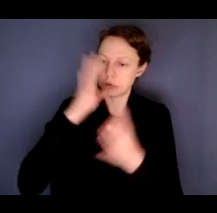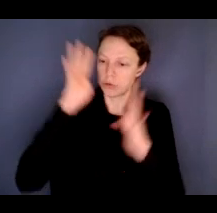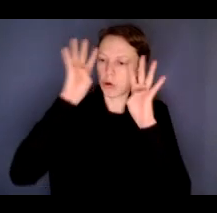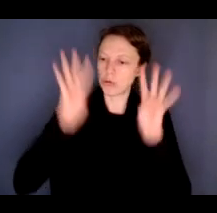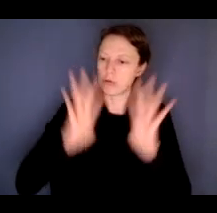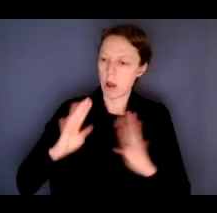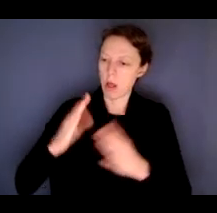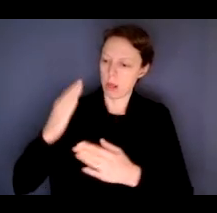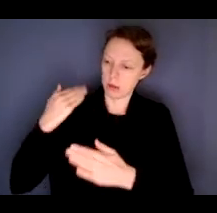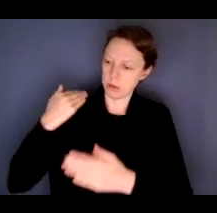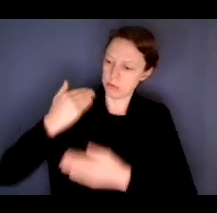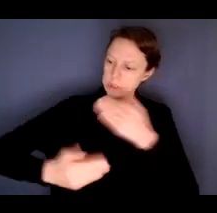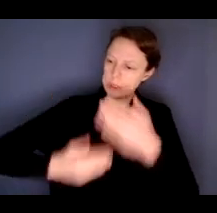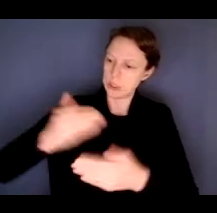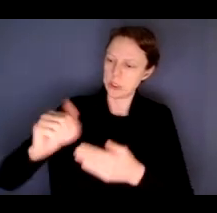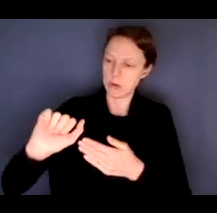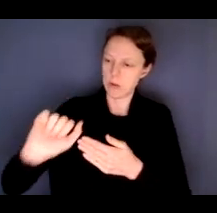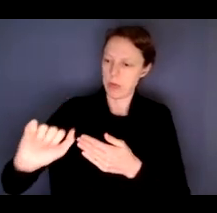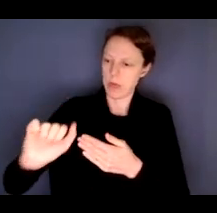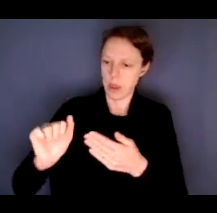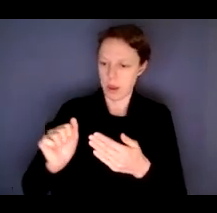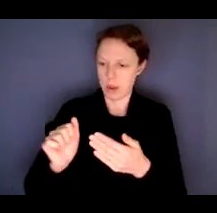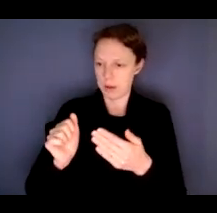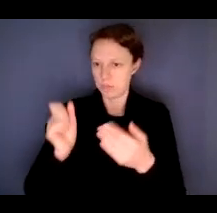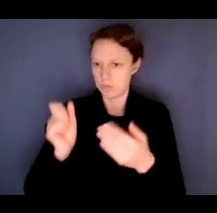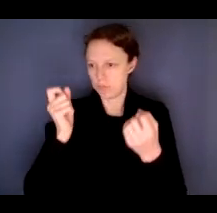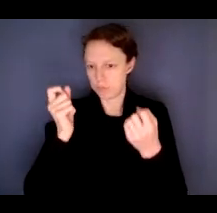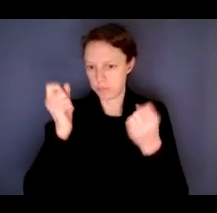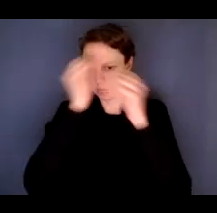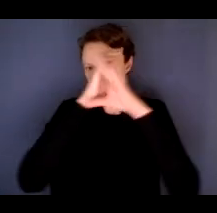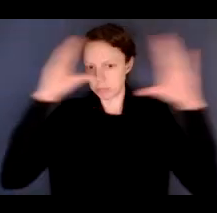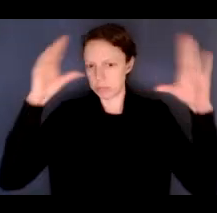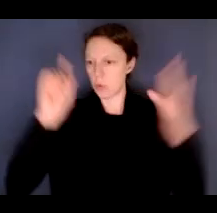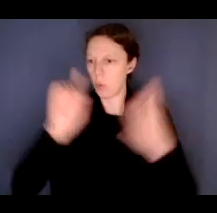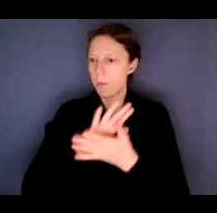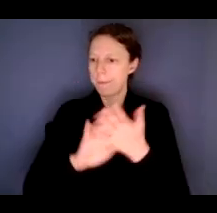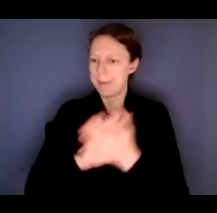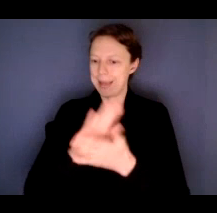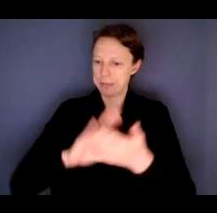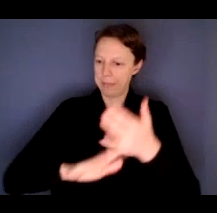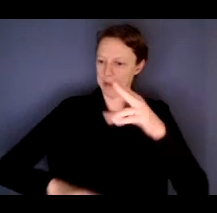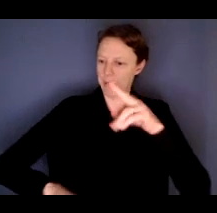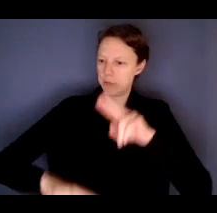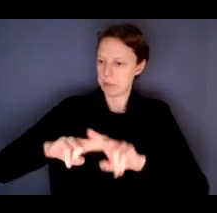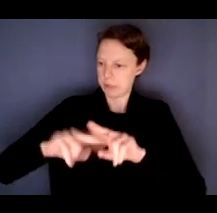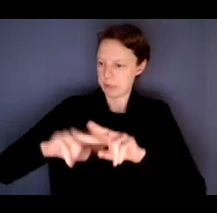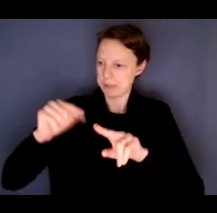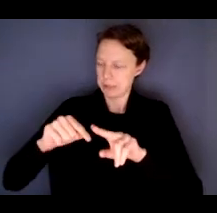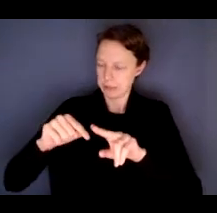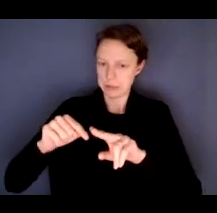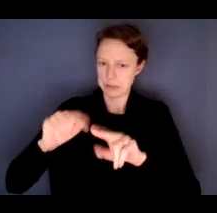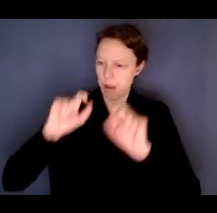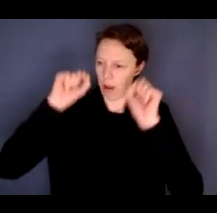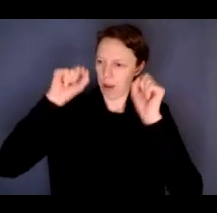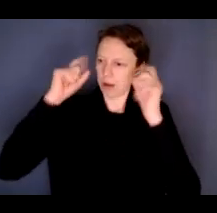a wide understanding of who is considered to be a parent in that context to a child and allows